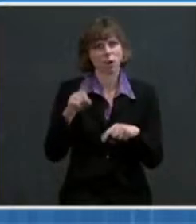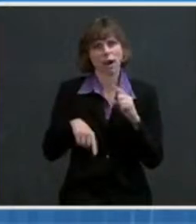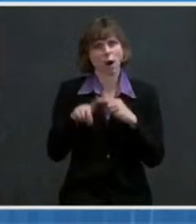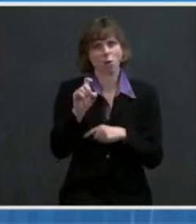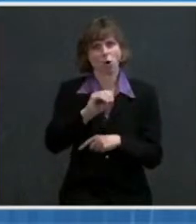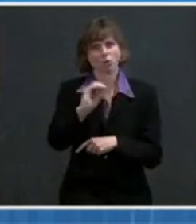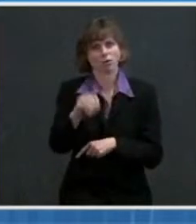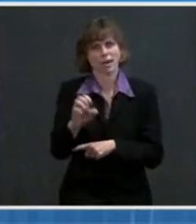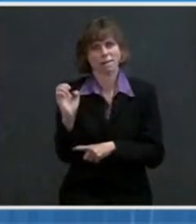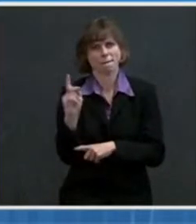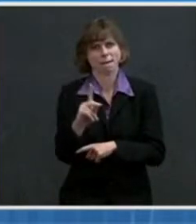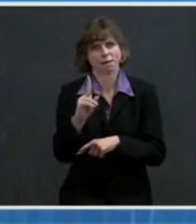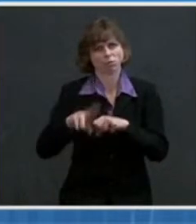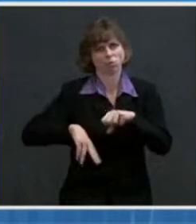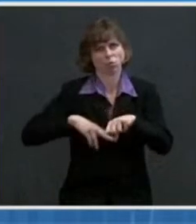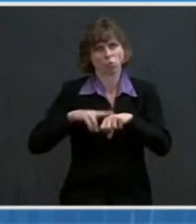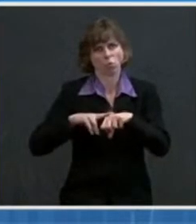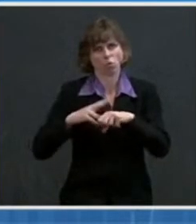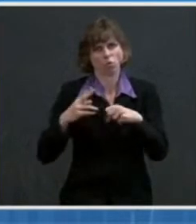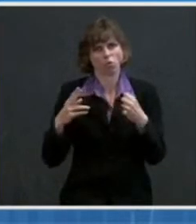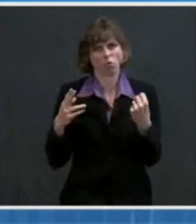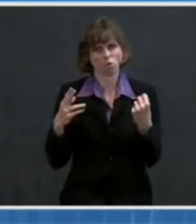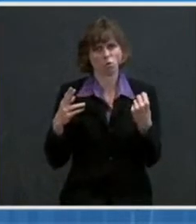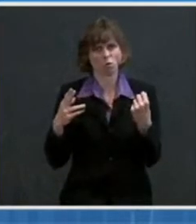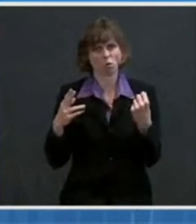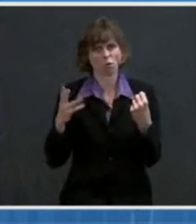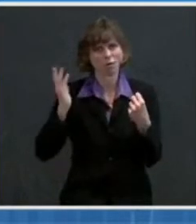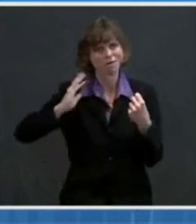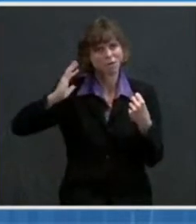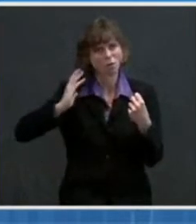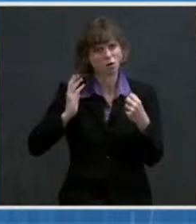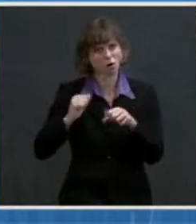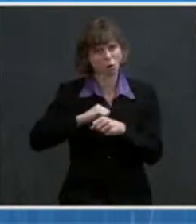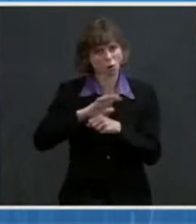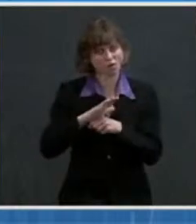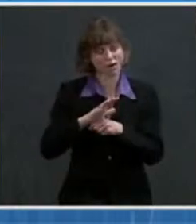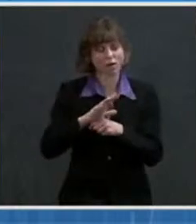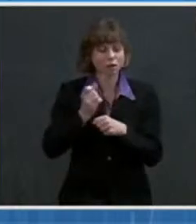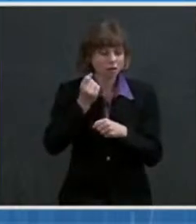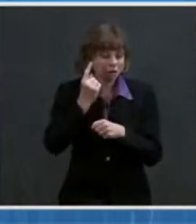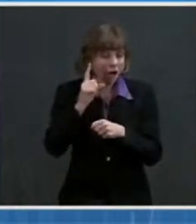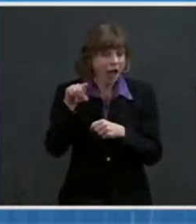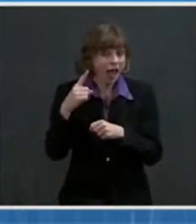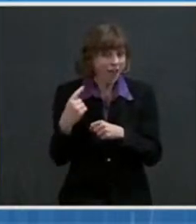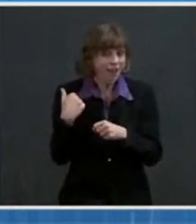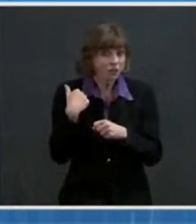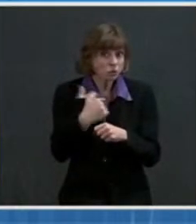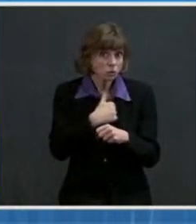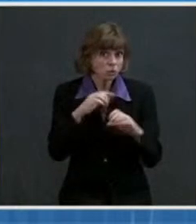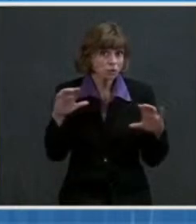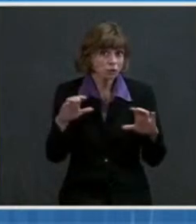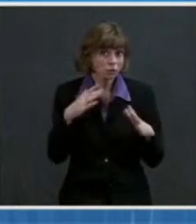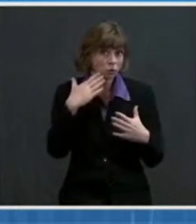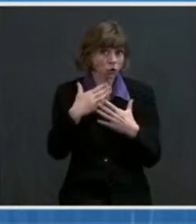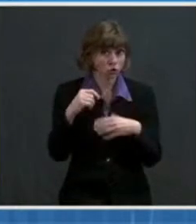AND IN FACT, WE CANNOT FULLY GET